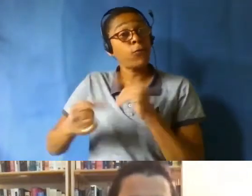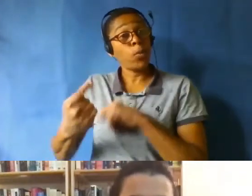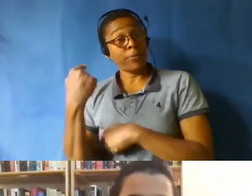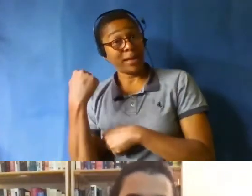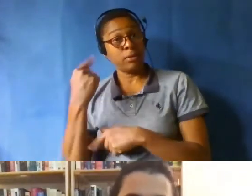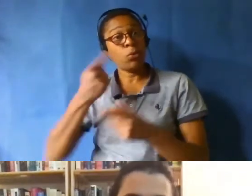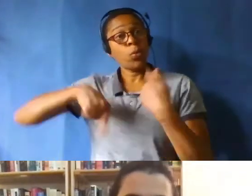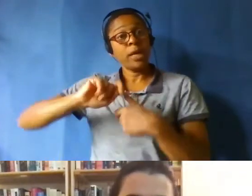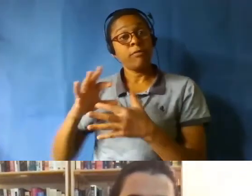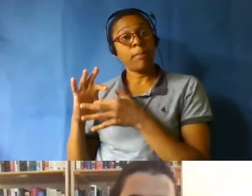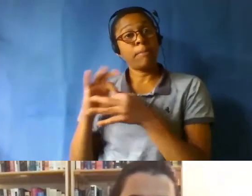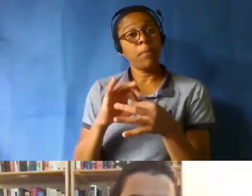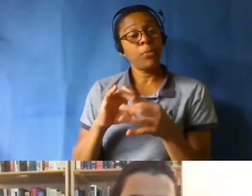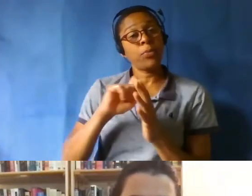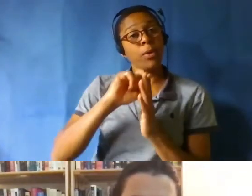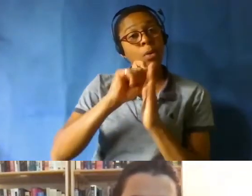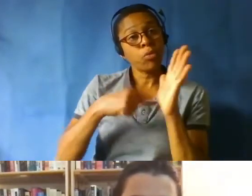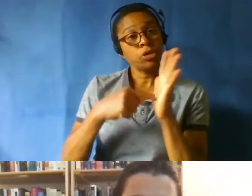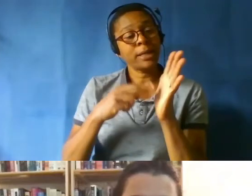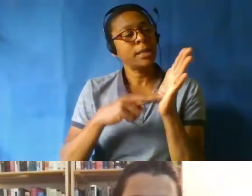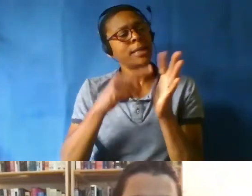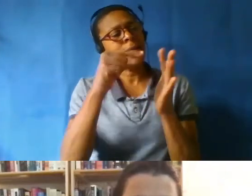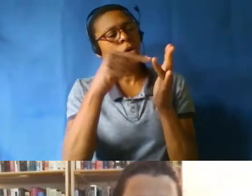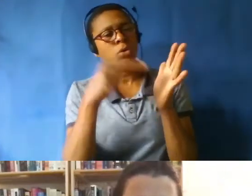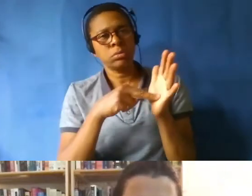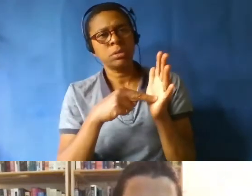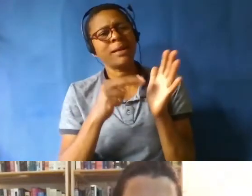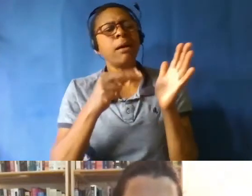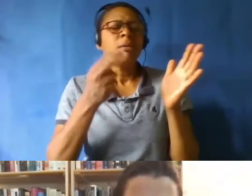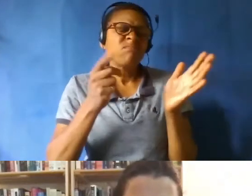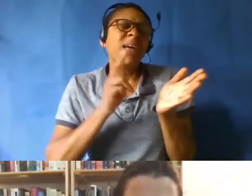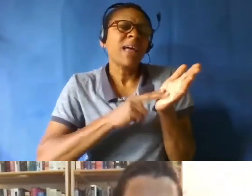called Project NEON which is an NHS research project that is looking at the